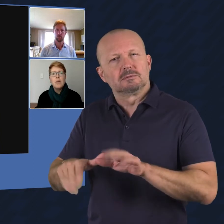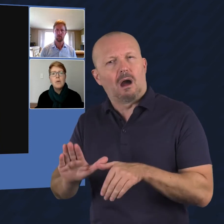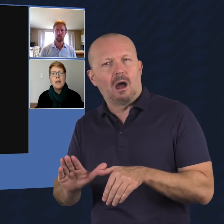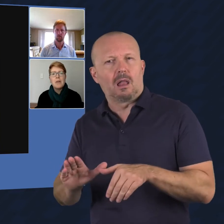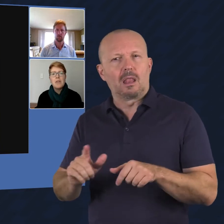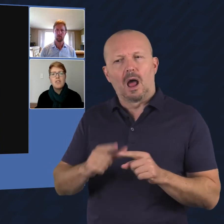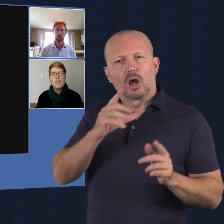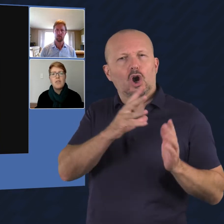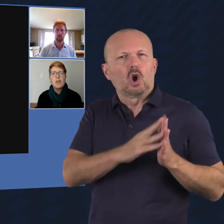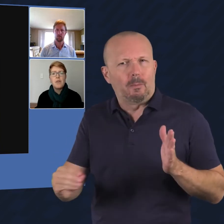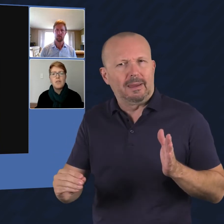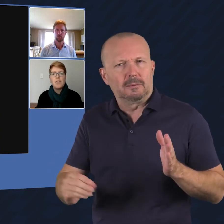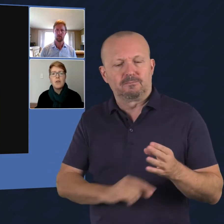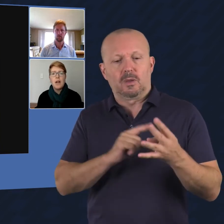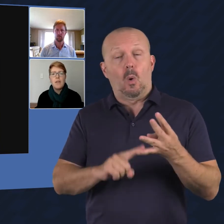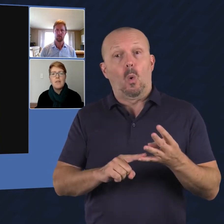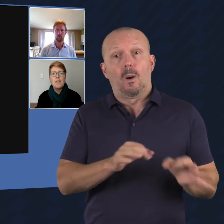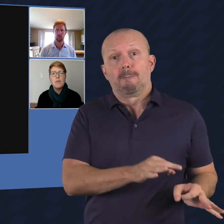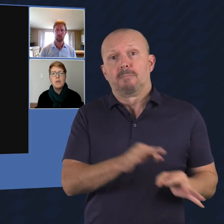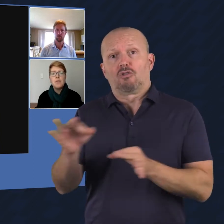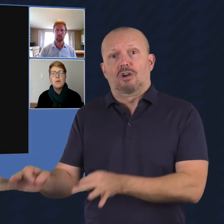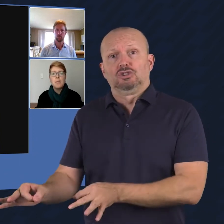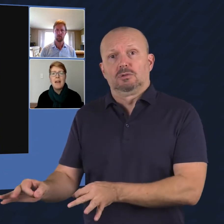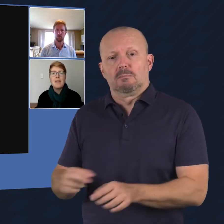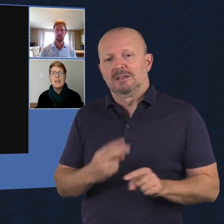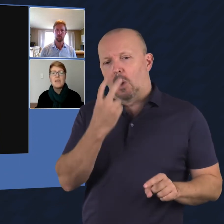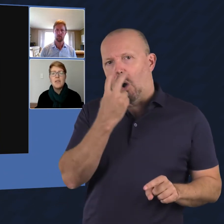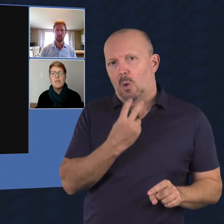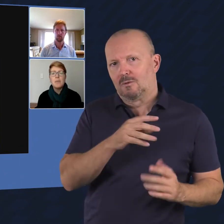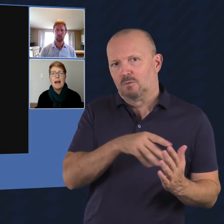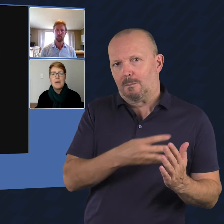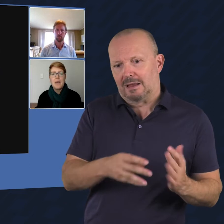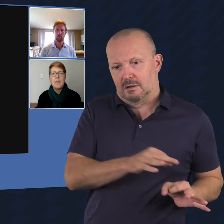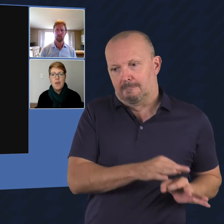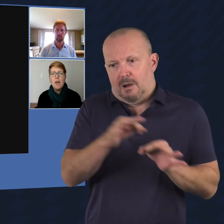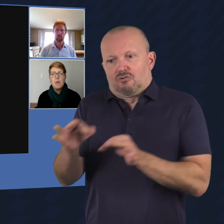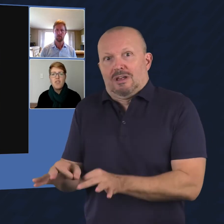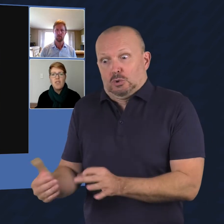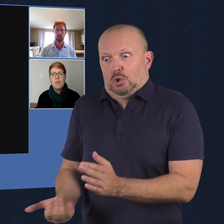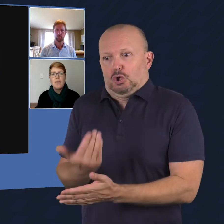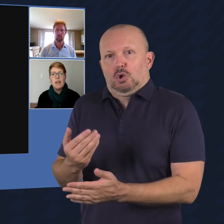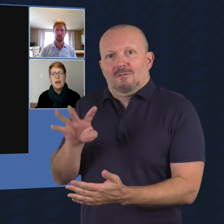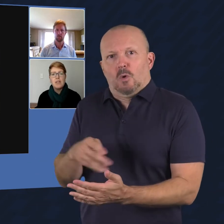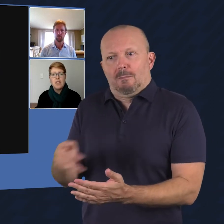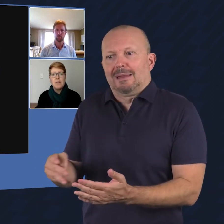Or, migration to convert digital content into a new format that can continue to be accessed with changes in technology.